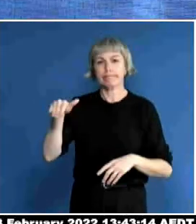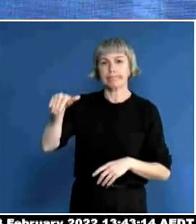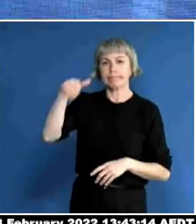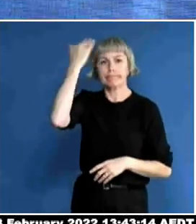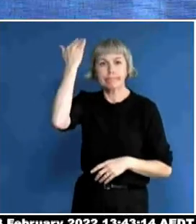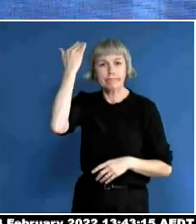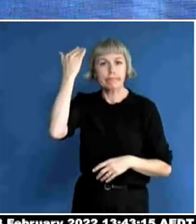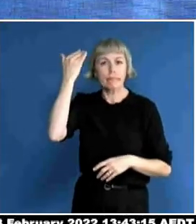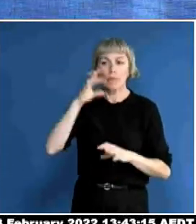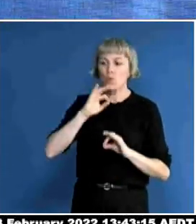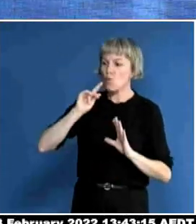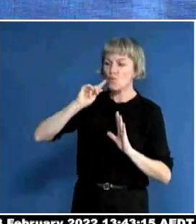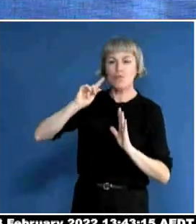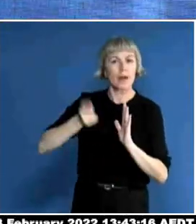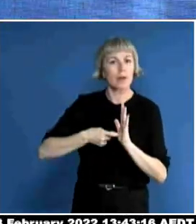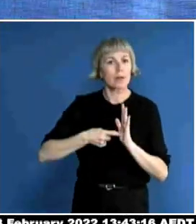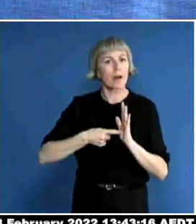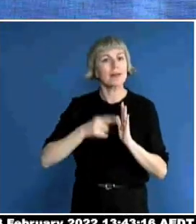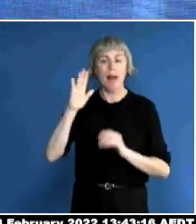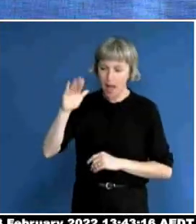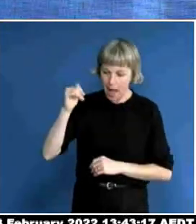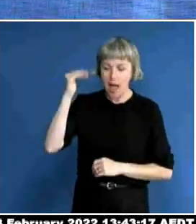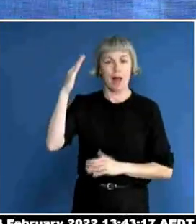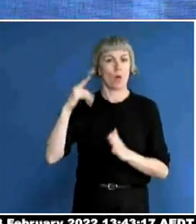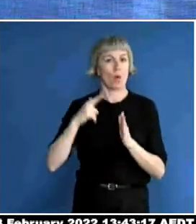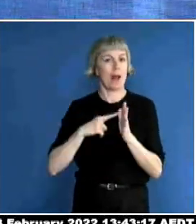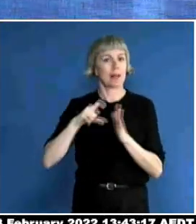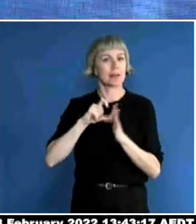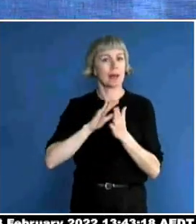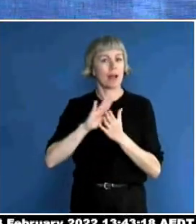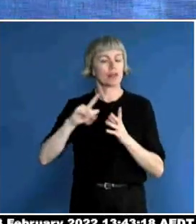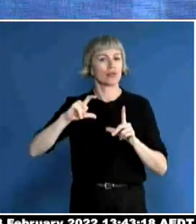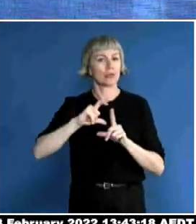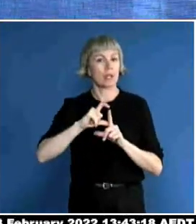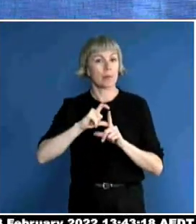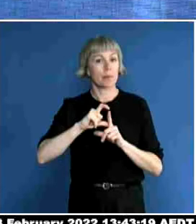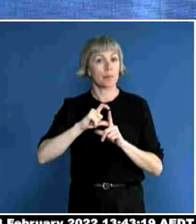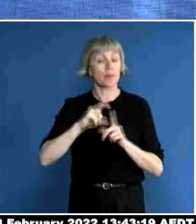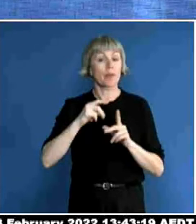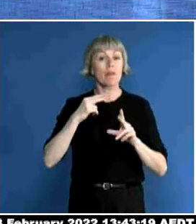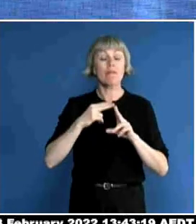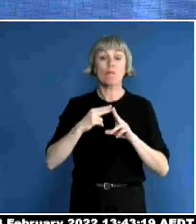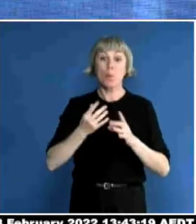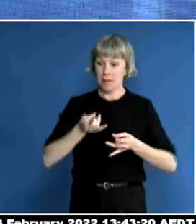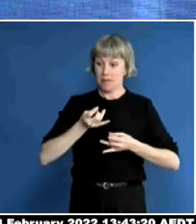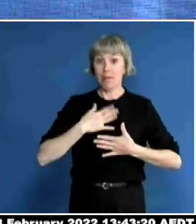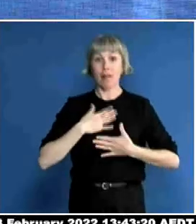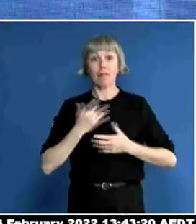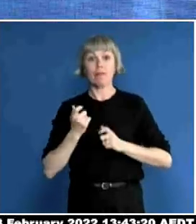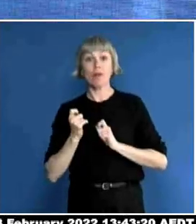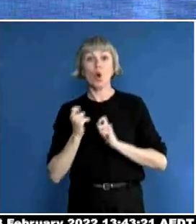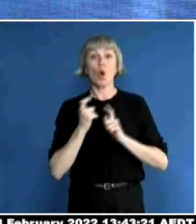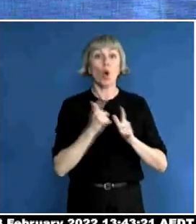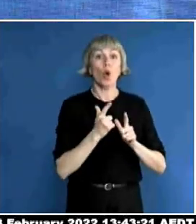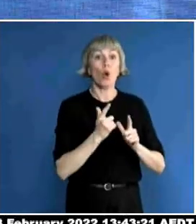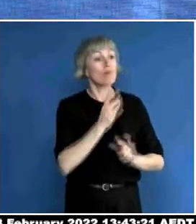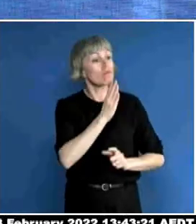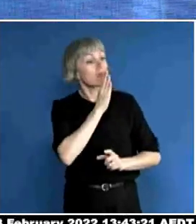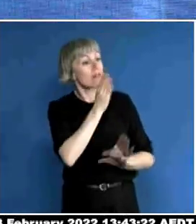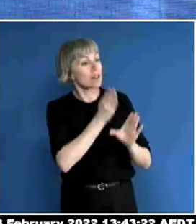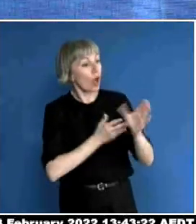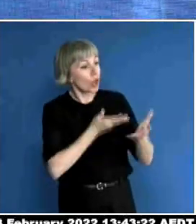And the cost of going to see a private psychologist is a very expensive process, let